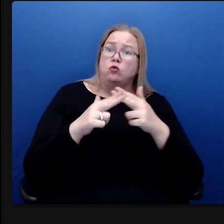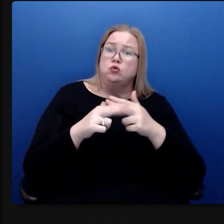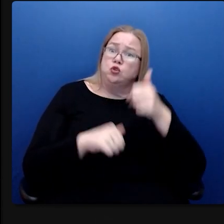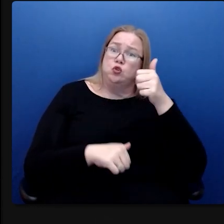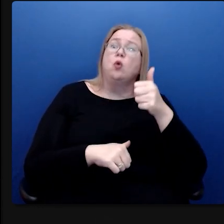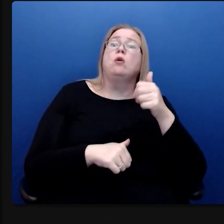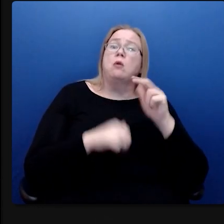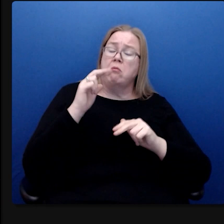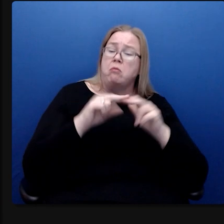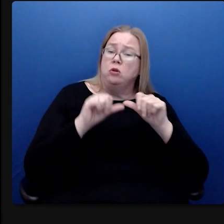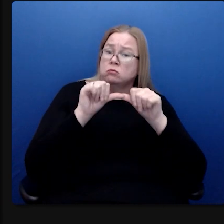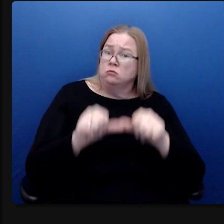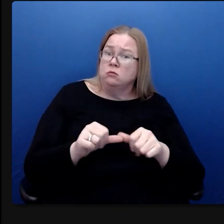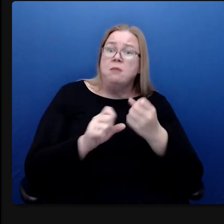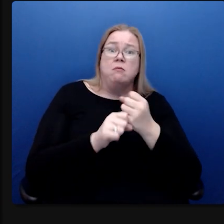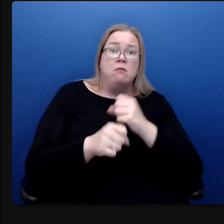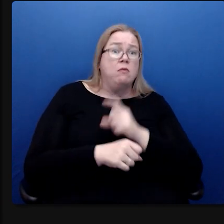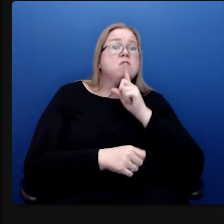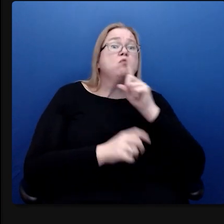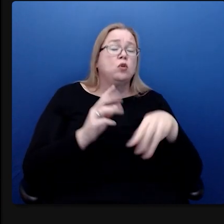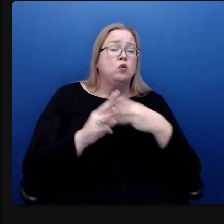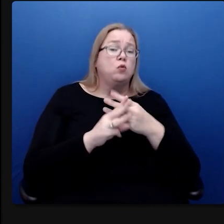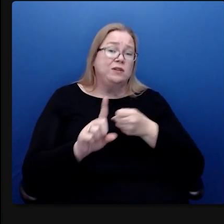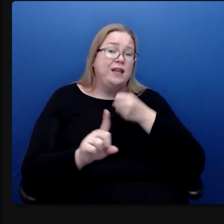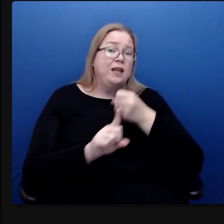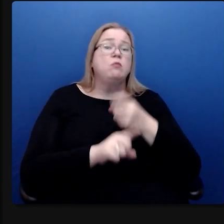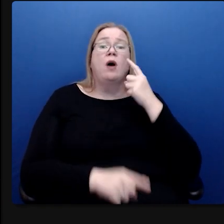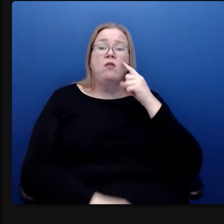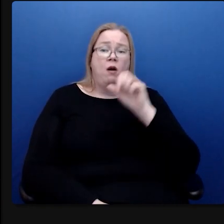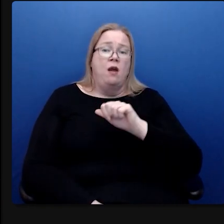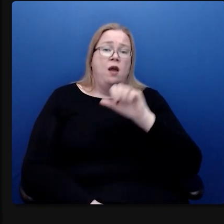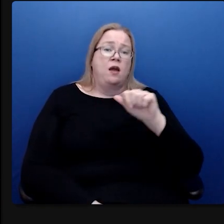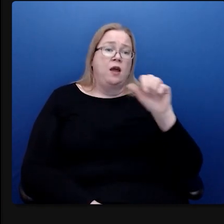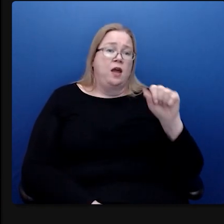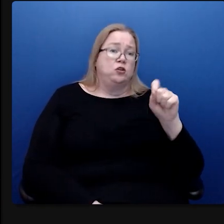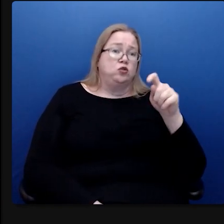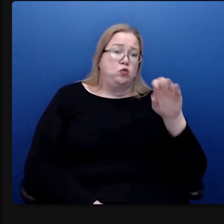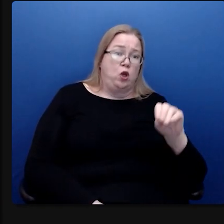of how shorter build iteration made real world impacts for Triple A studios.